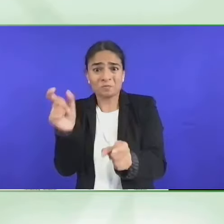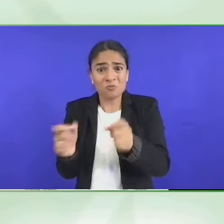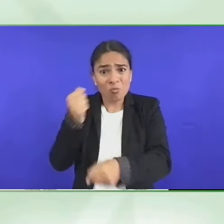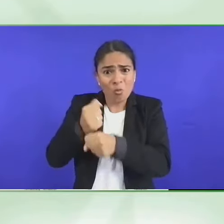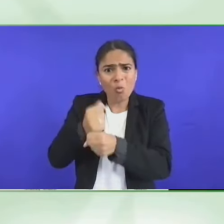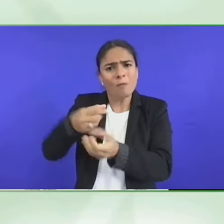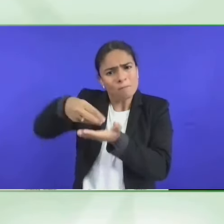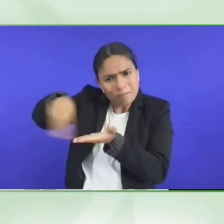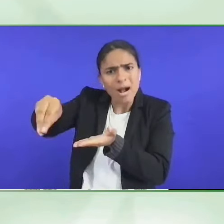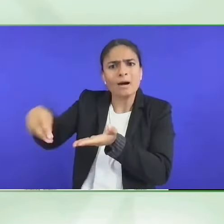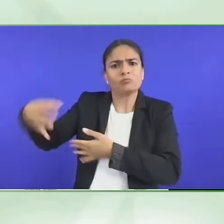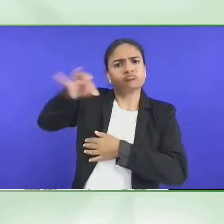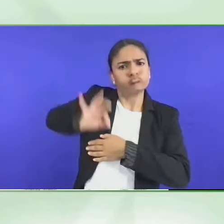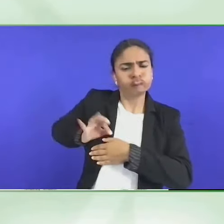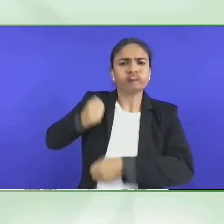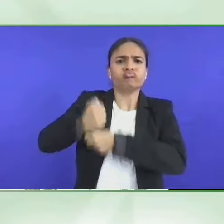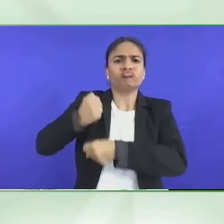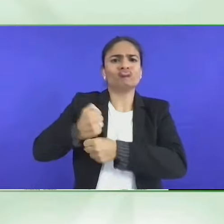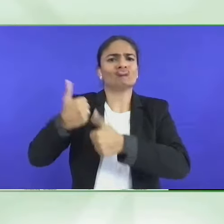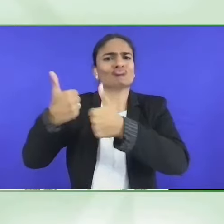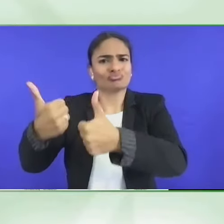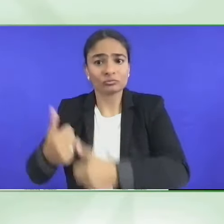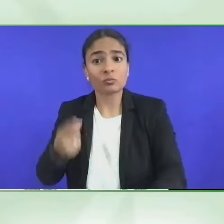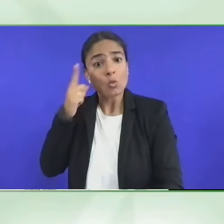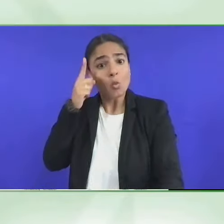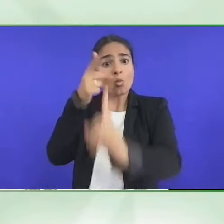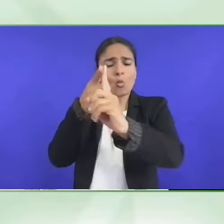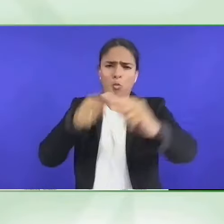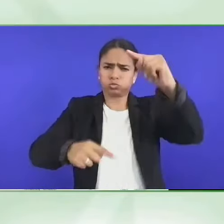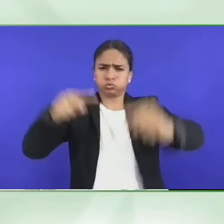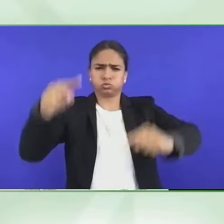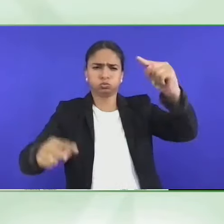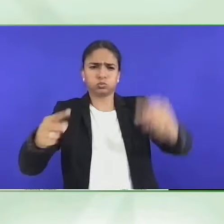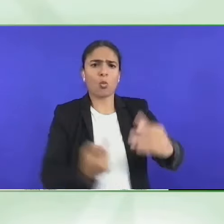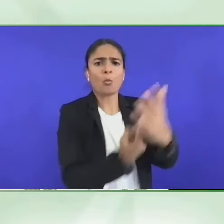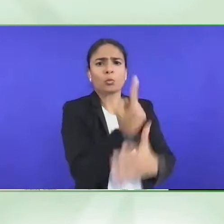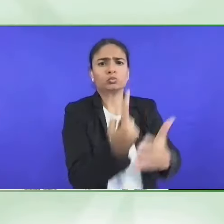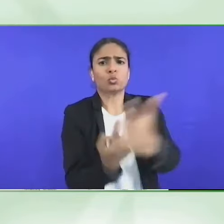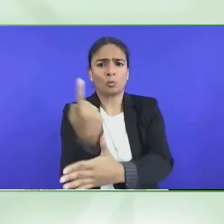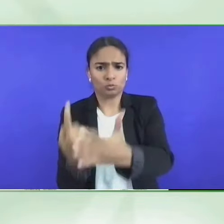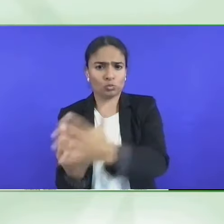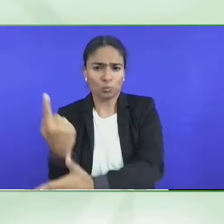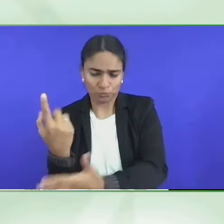have disabilities in our company and have become part of the fabric